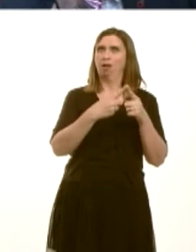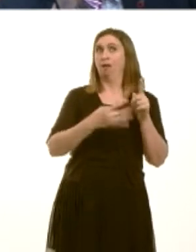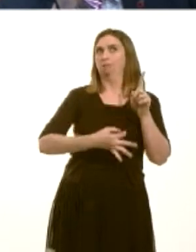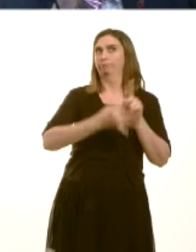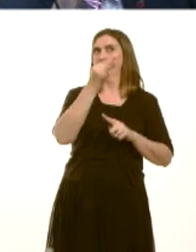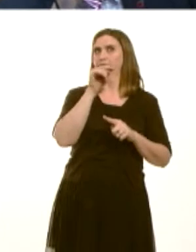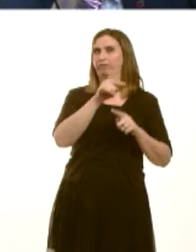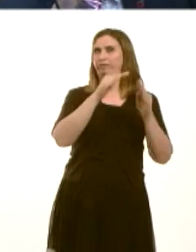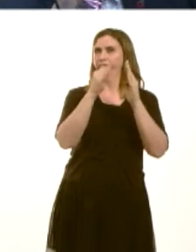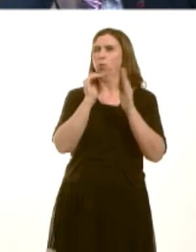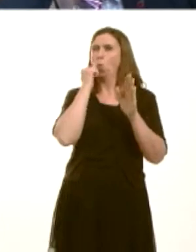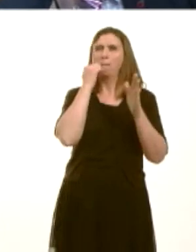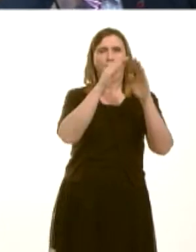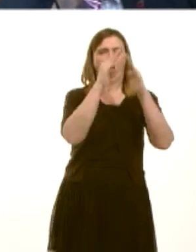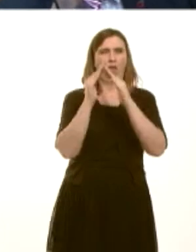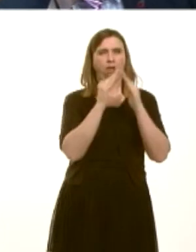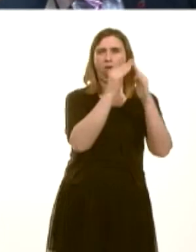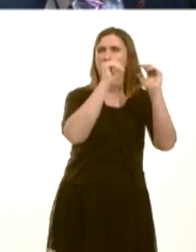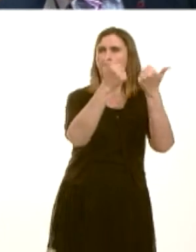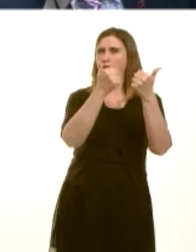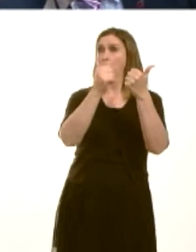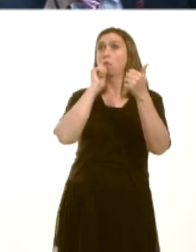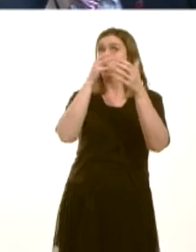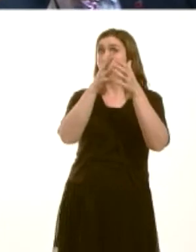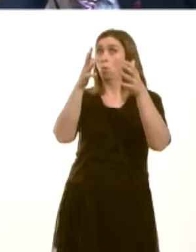number of homes improved in Denbighshire will increase further this year when the Arbed